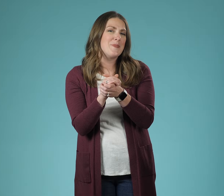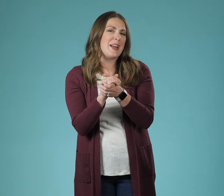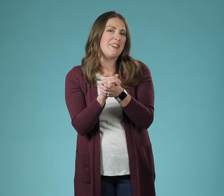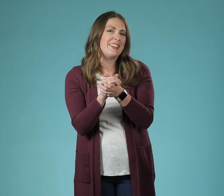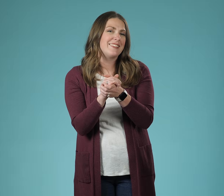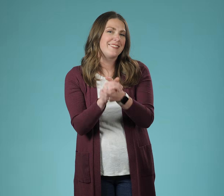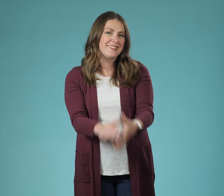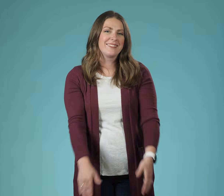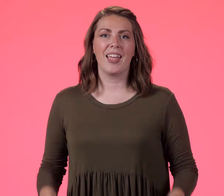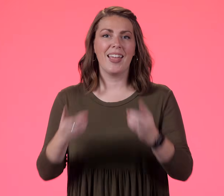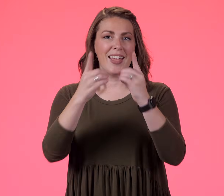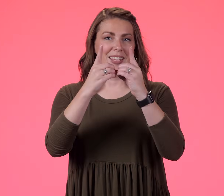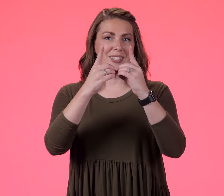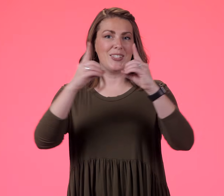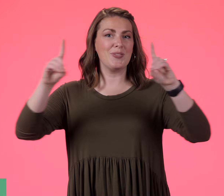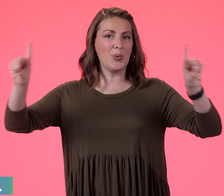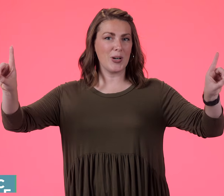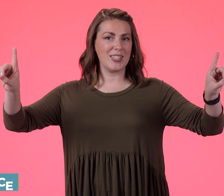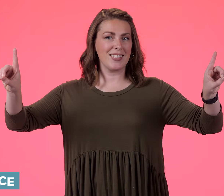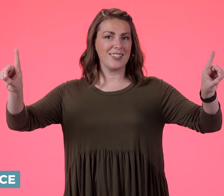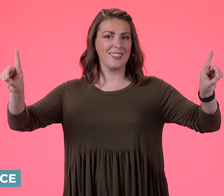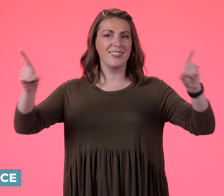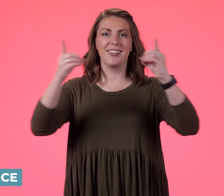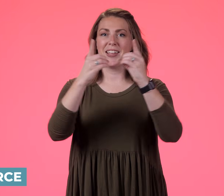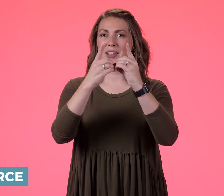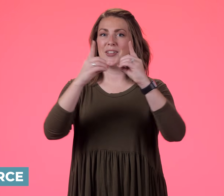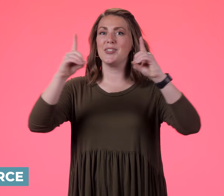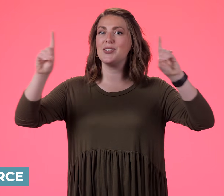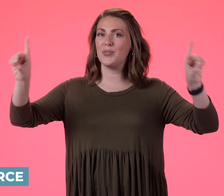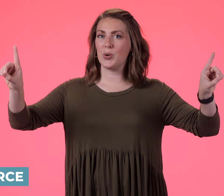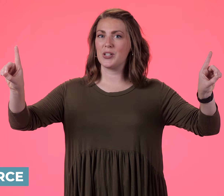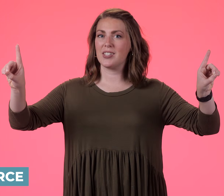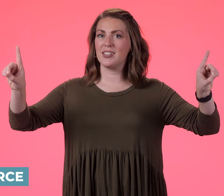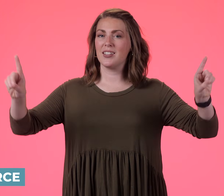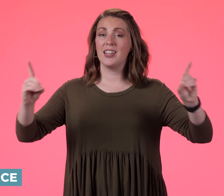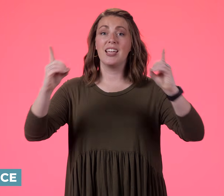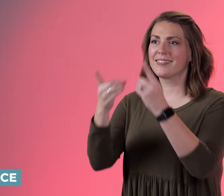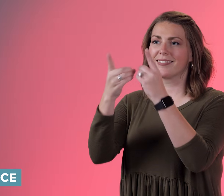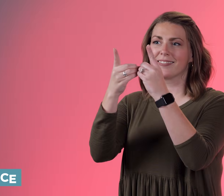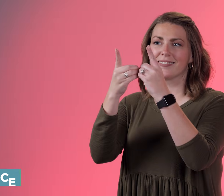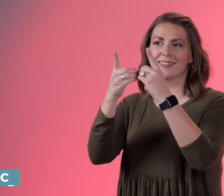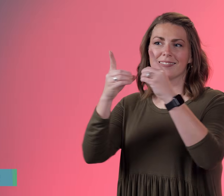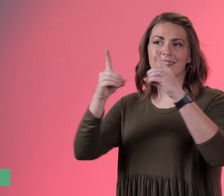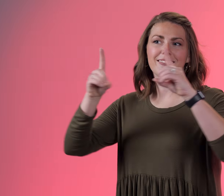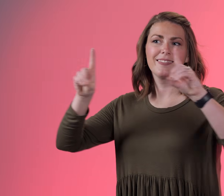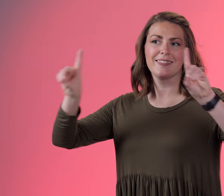Married. Divorced. Divorced. It’s letter D-hands